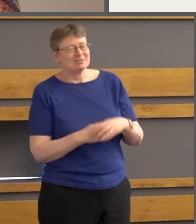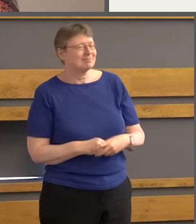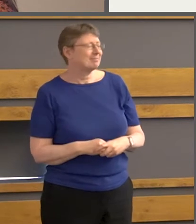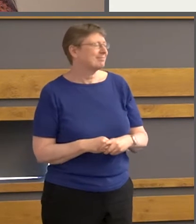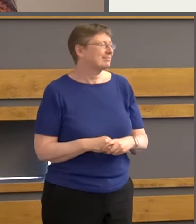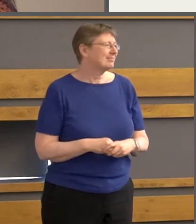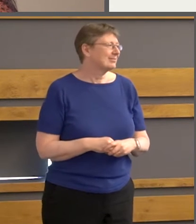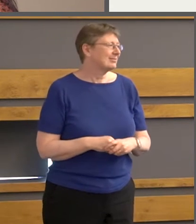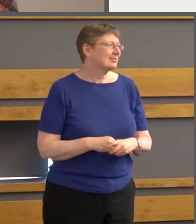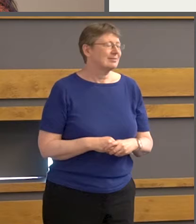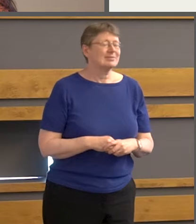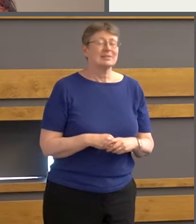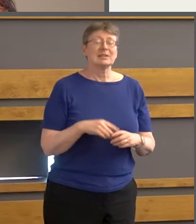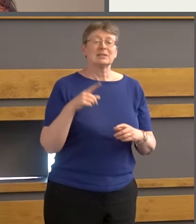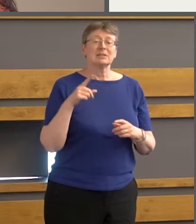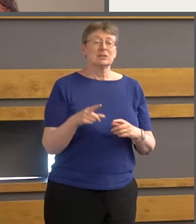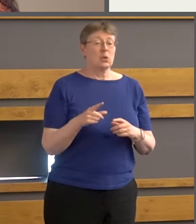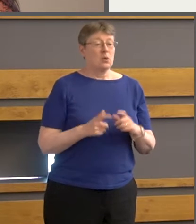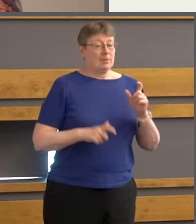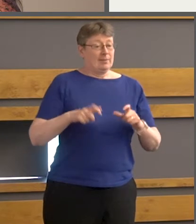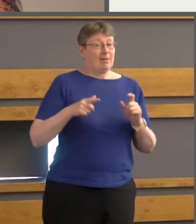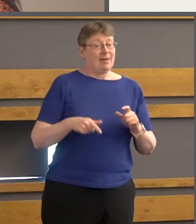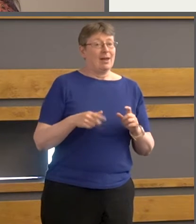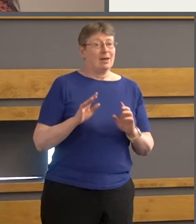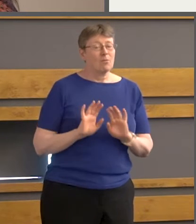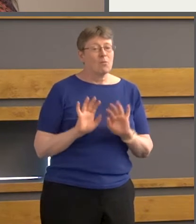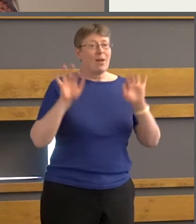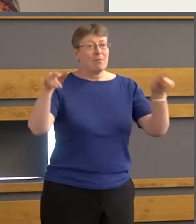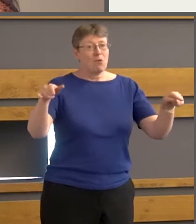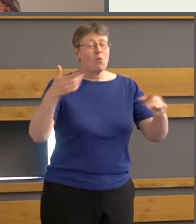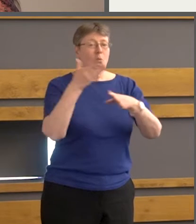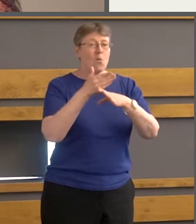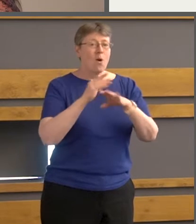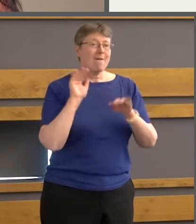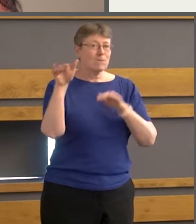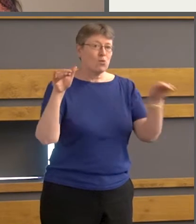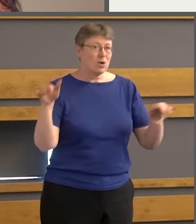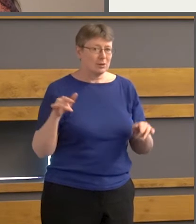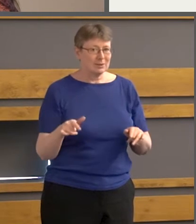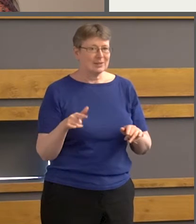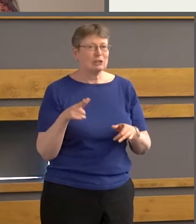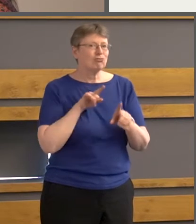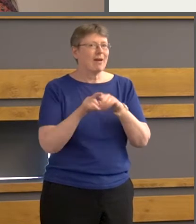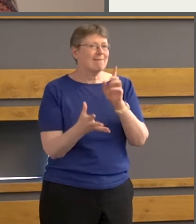So apprentices were sent abroad to learn trade secrets, and groups of foreign weavers were stationed in the UK